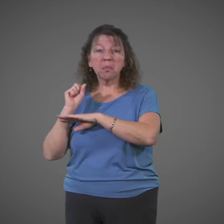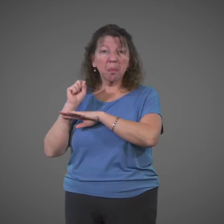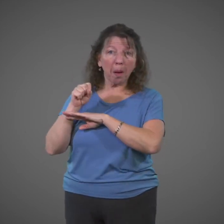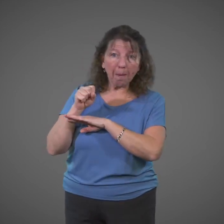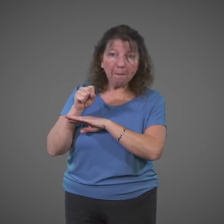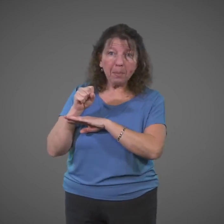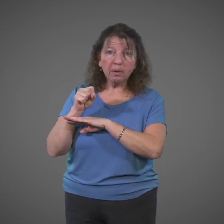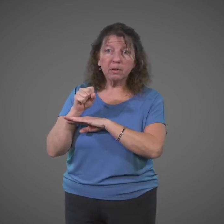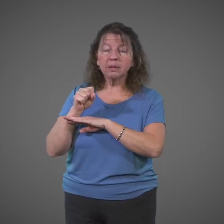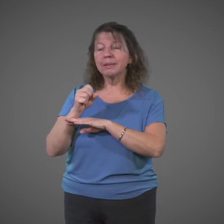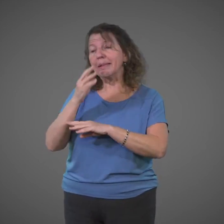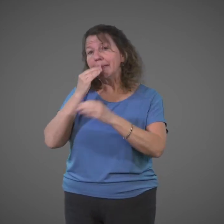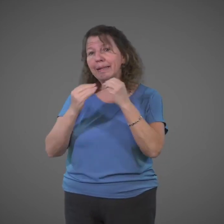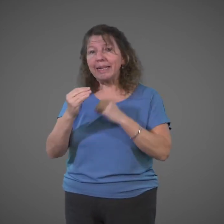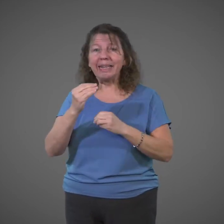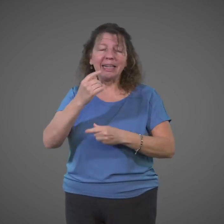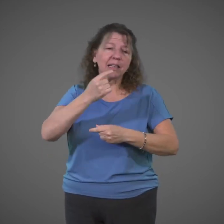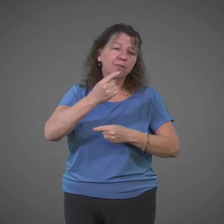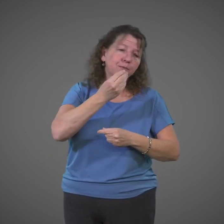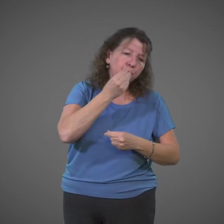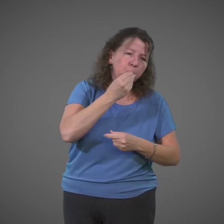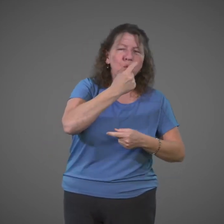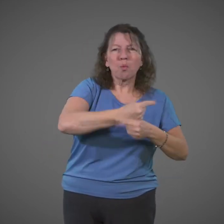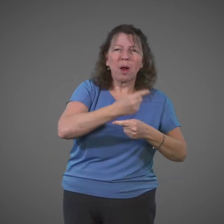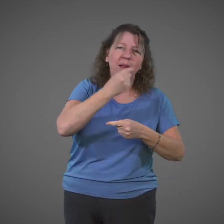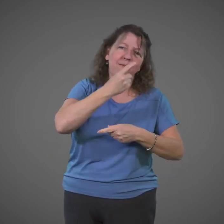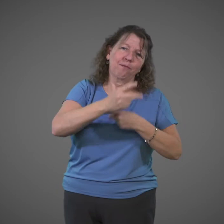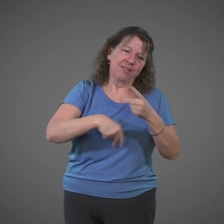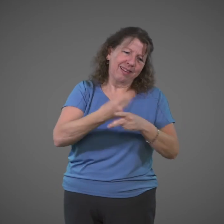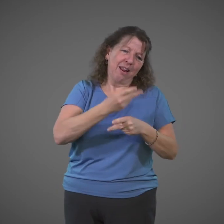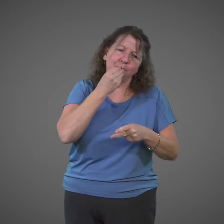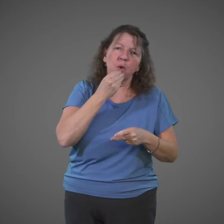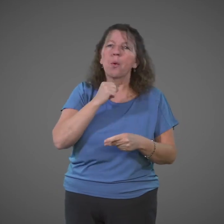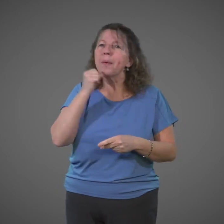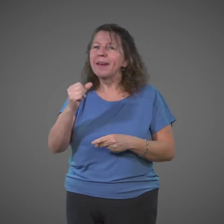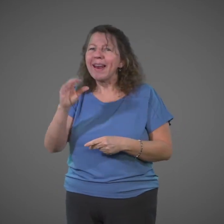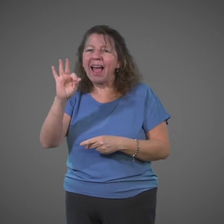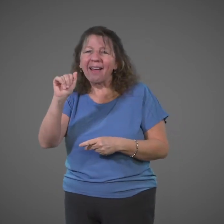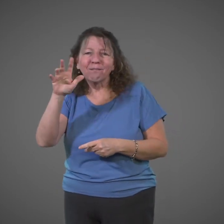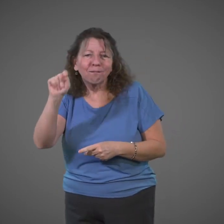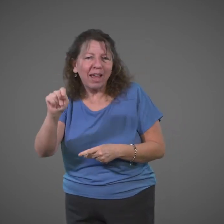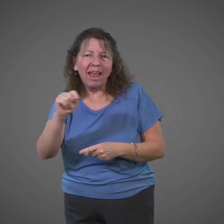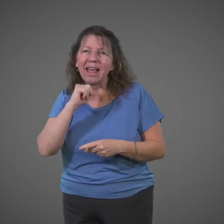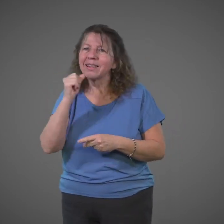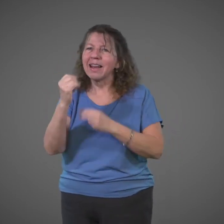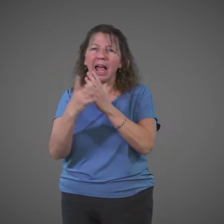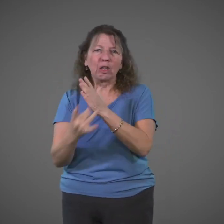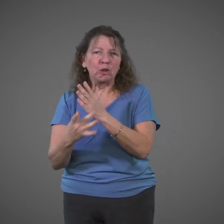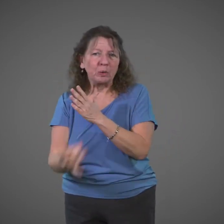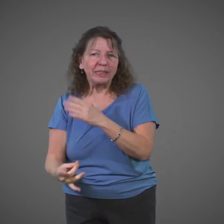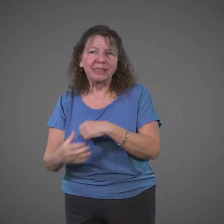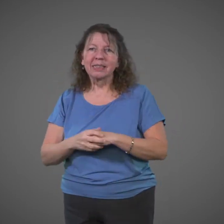instead have your head elevated higher up. You need to eat right, avoiding fatty and greasy foods.